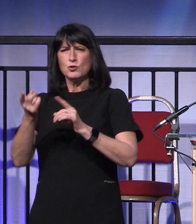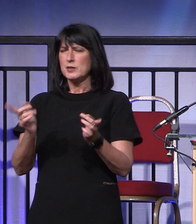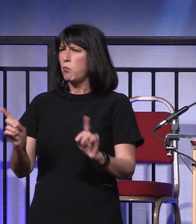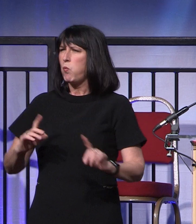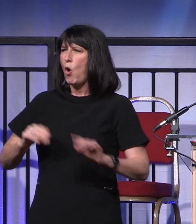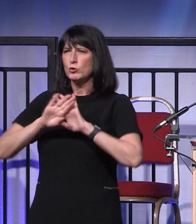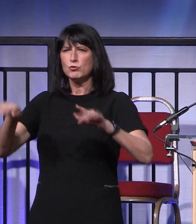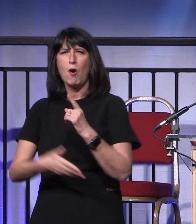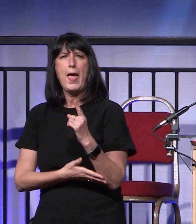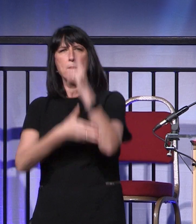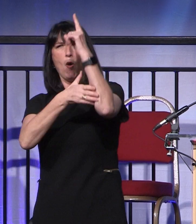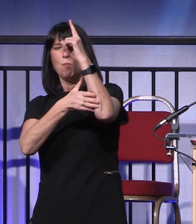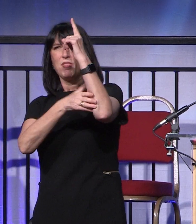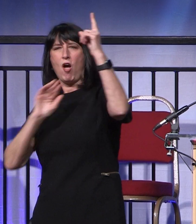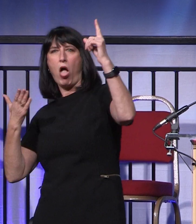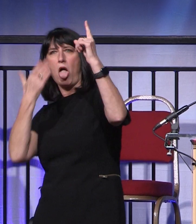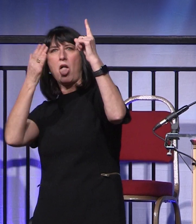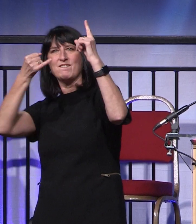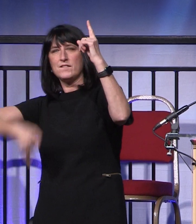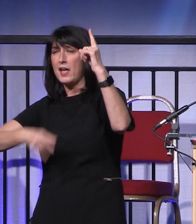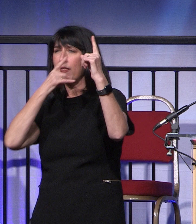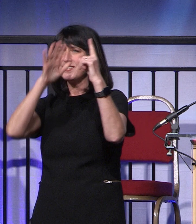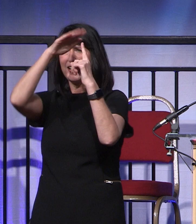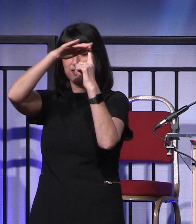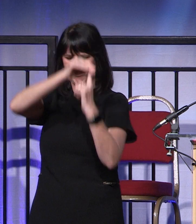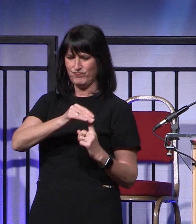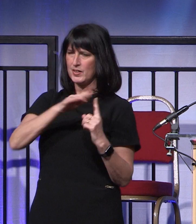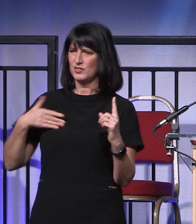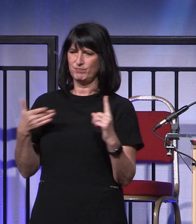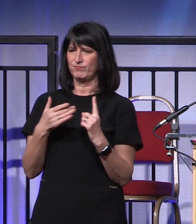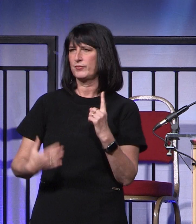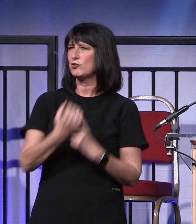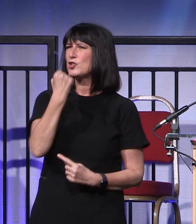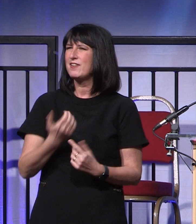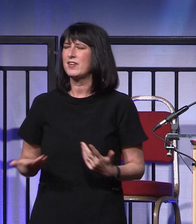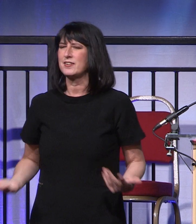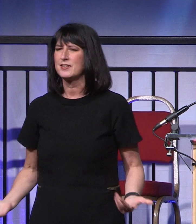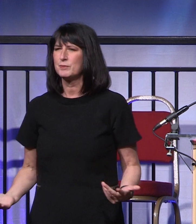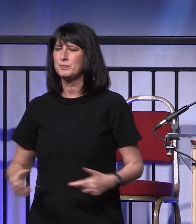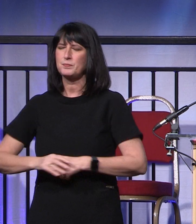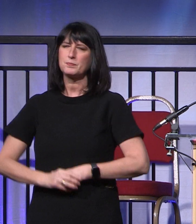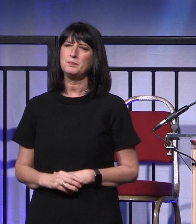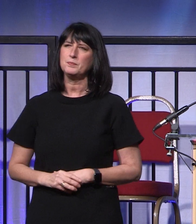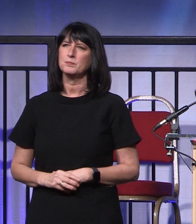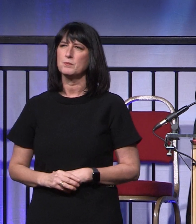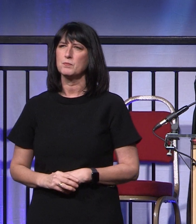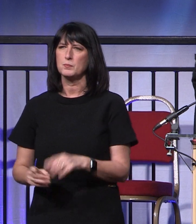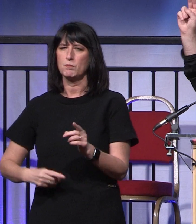and achieving our mark when you begin your graduate journey set your aim high